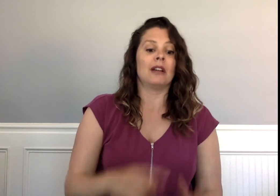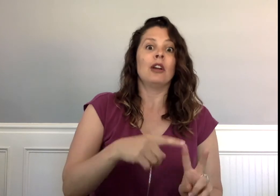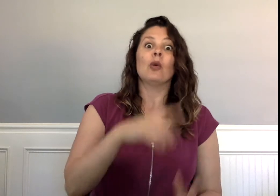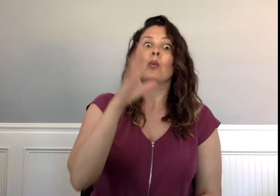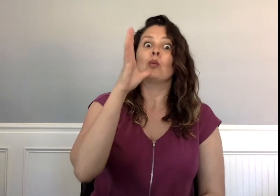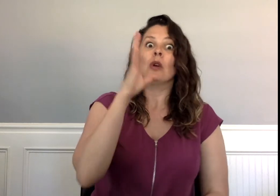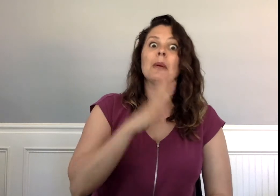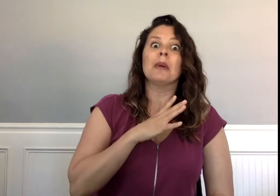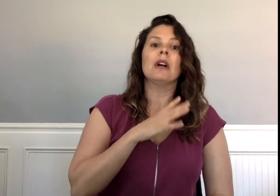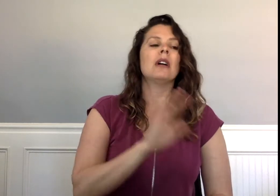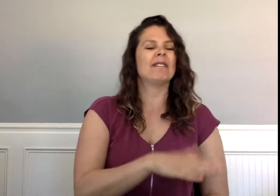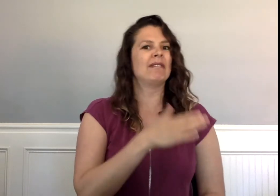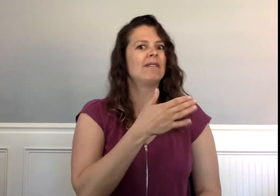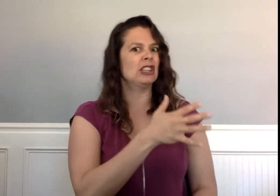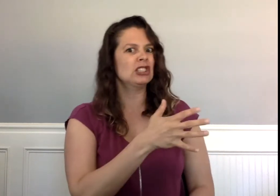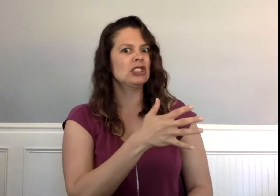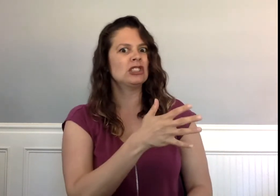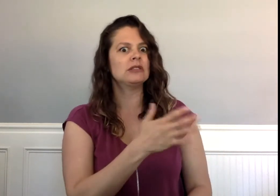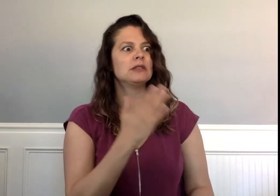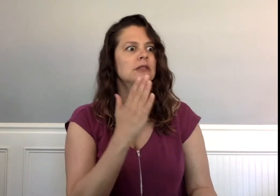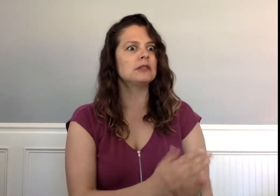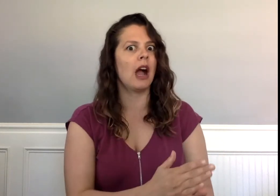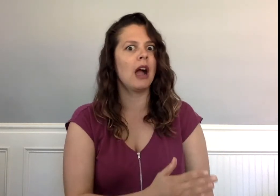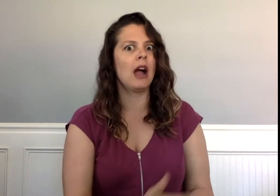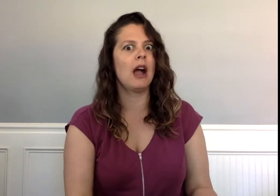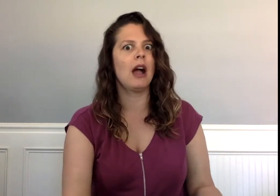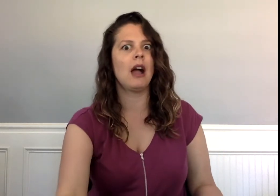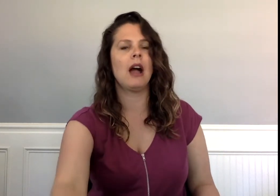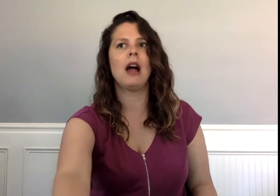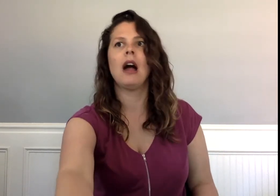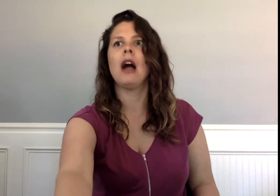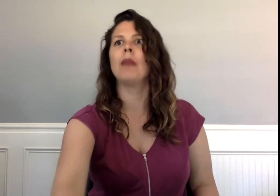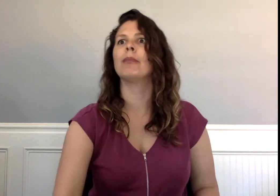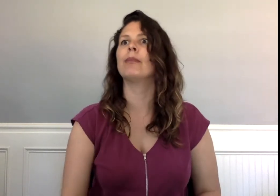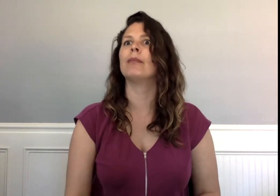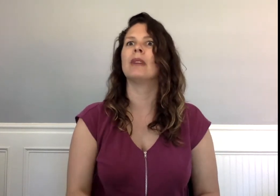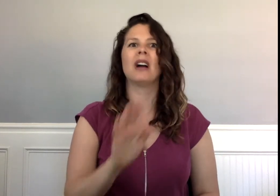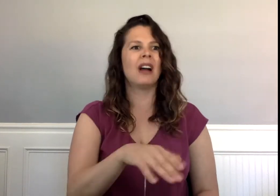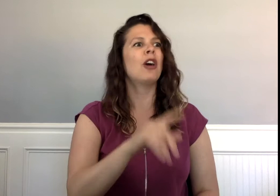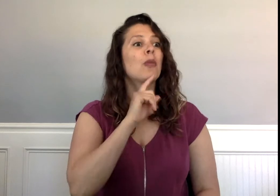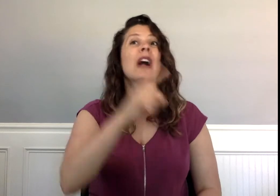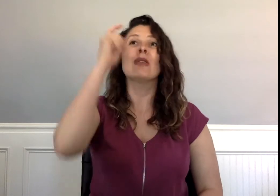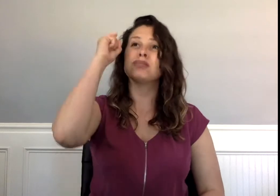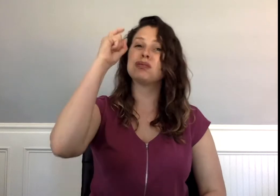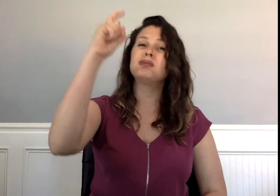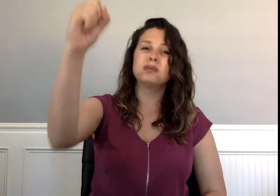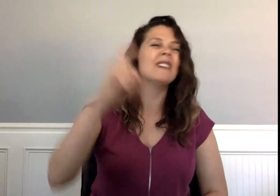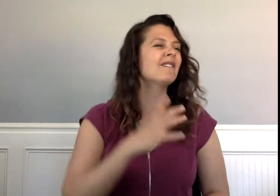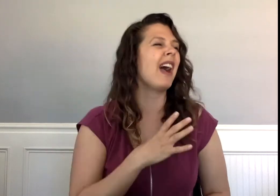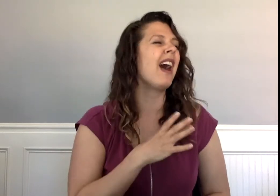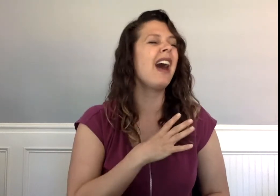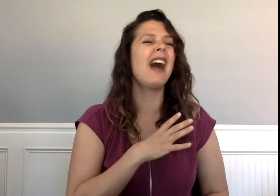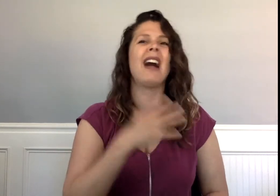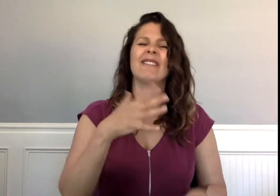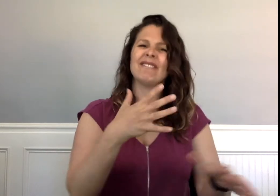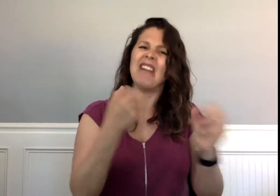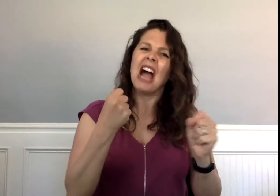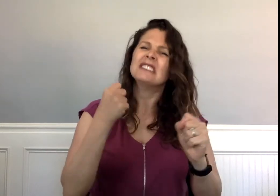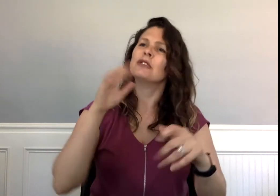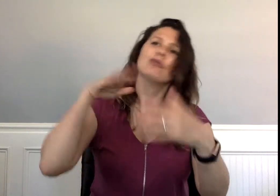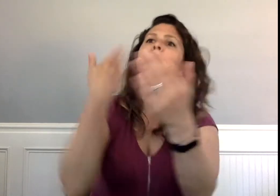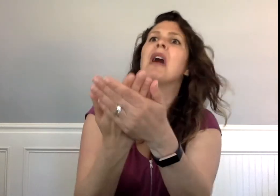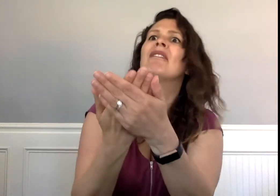The woman said, “Would you stop? It’s the fastest way to get there.